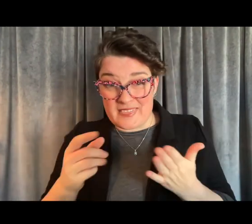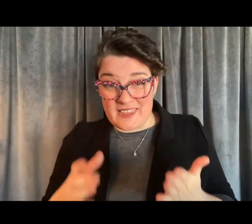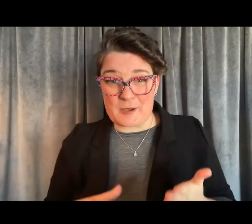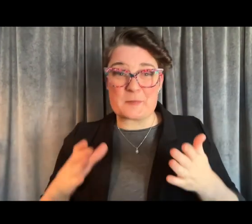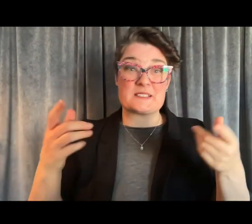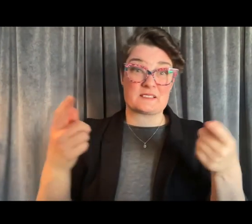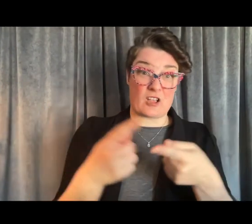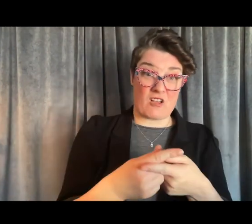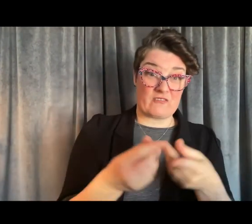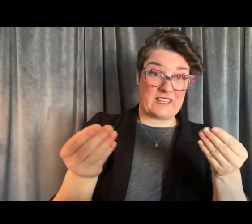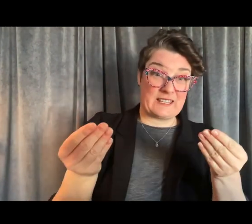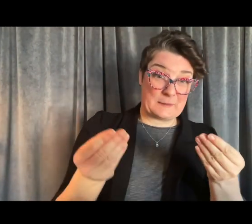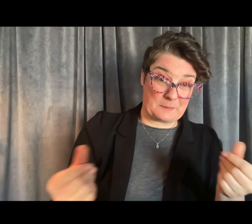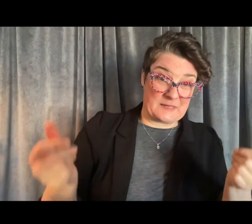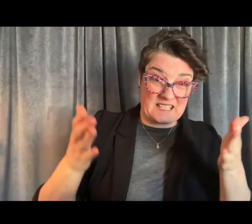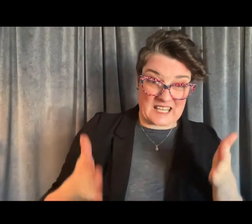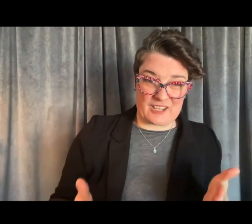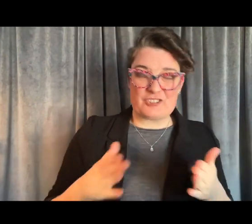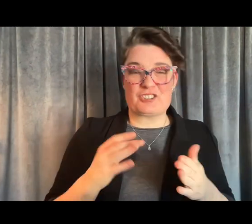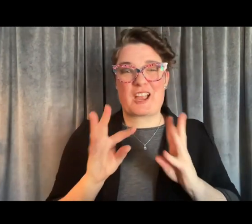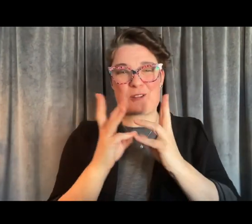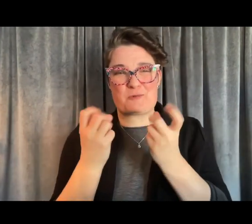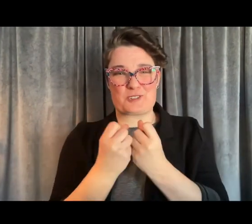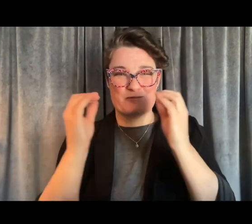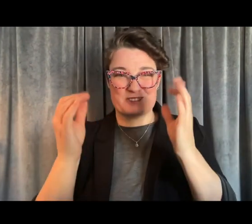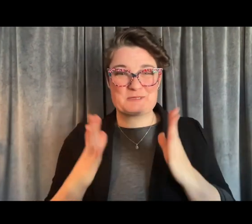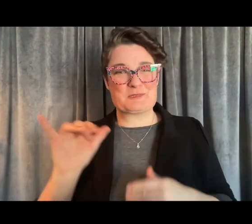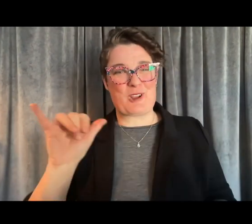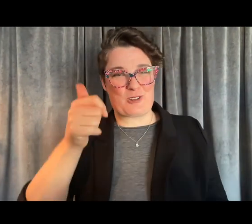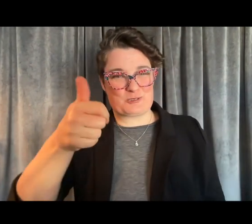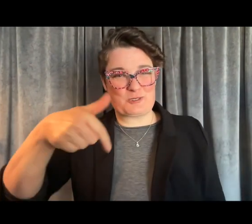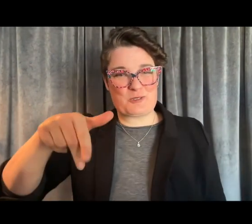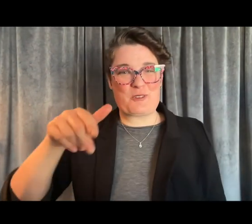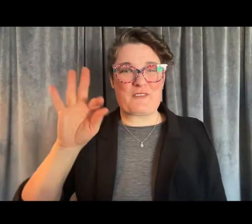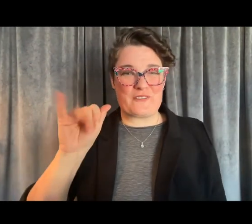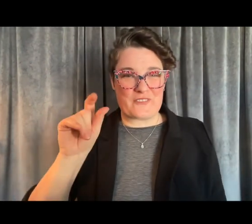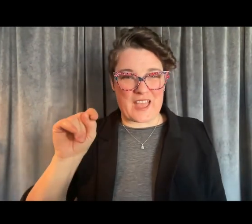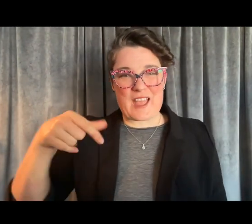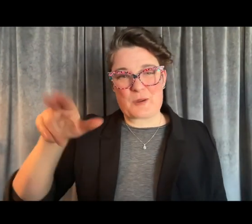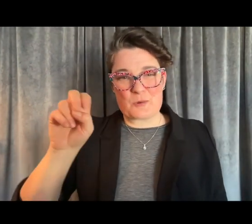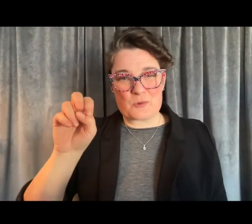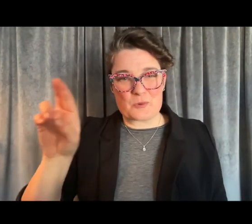and workshop facilitator, as well as a fat queer disabled ritualist who